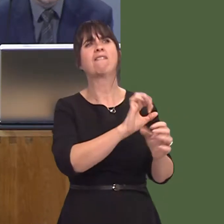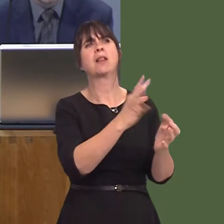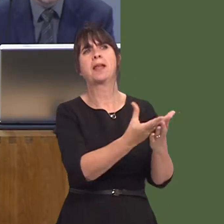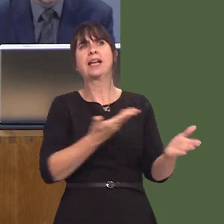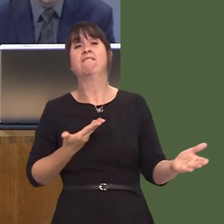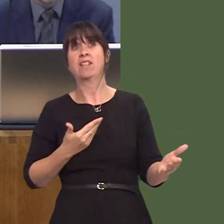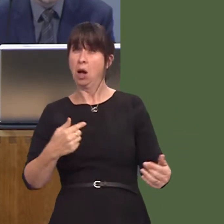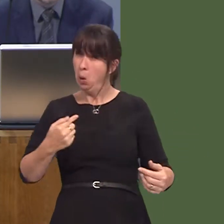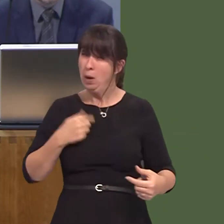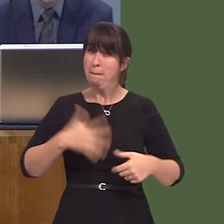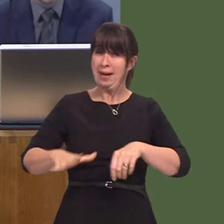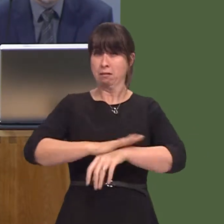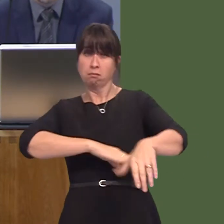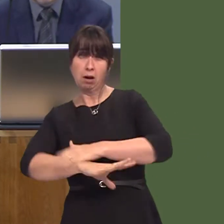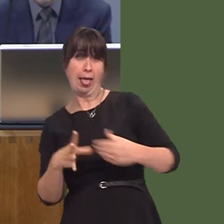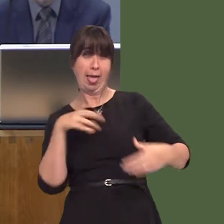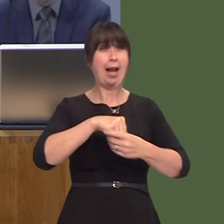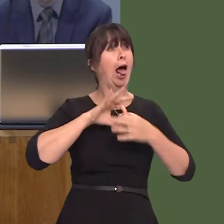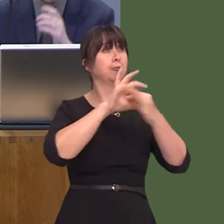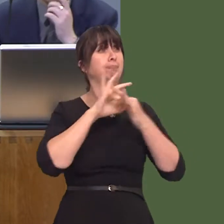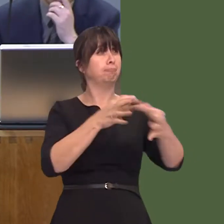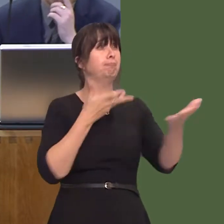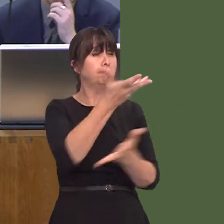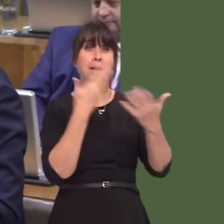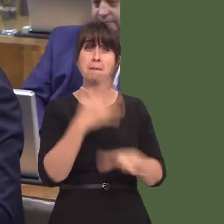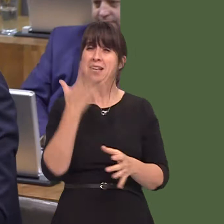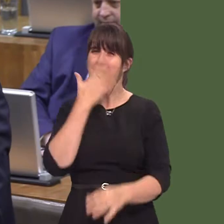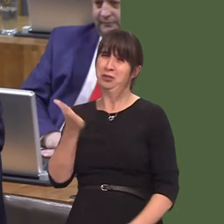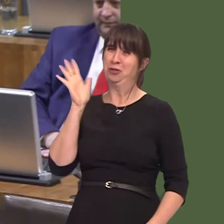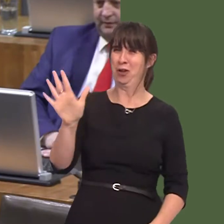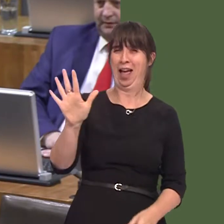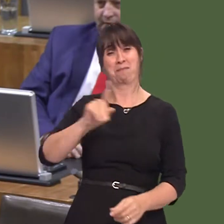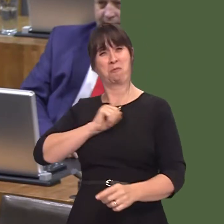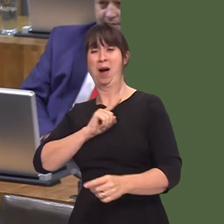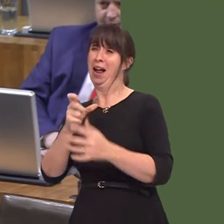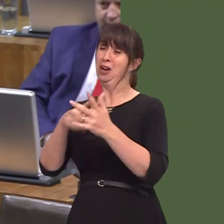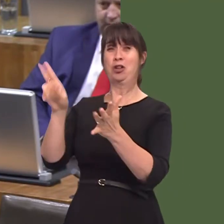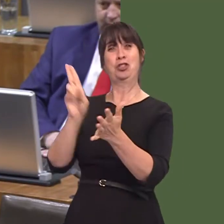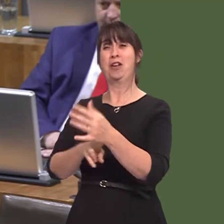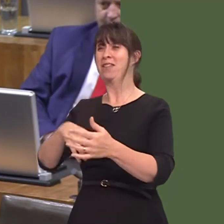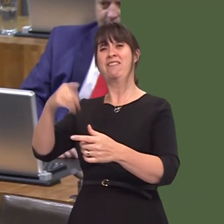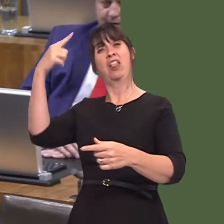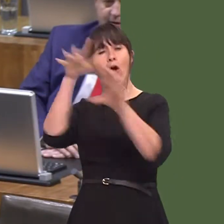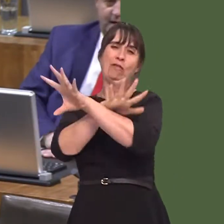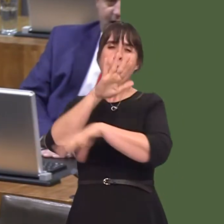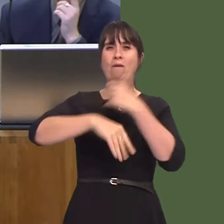I think we have engaged properly, and perhaps it shows the shambles at the heart of the UK Government that they cannot tell Wales and Scotland apart.